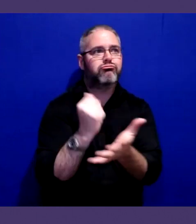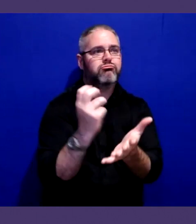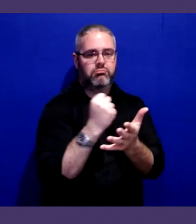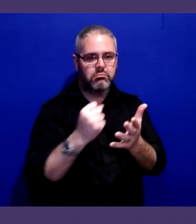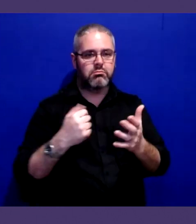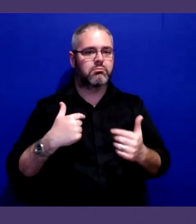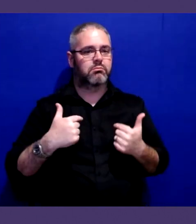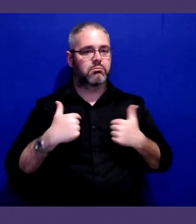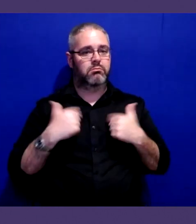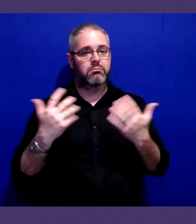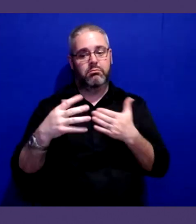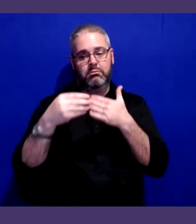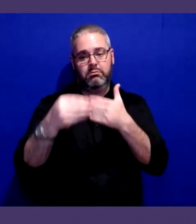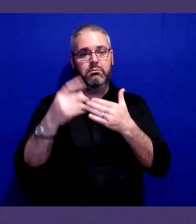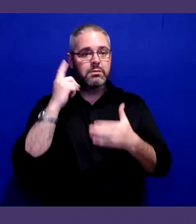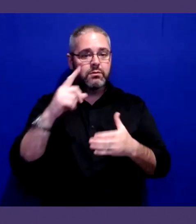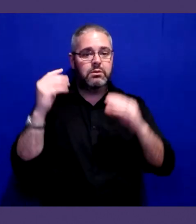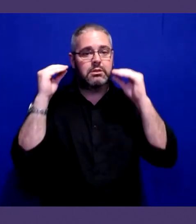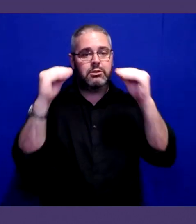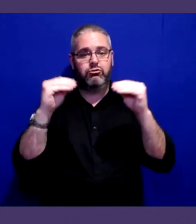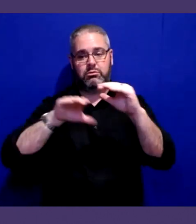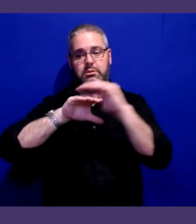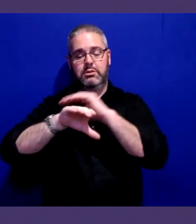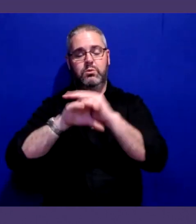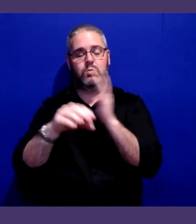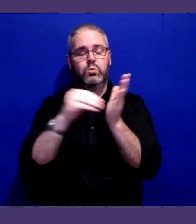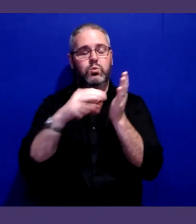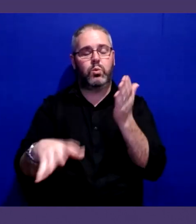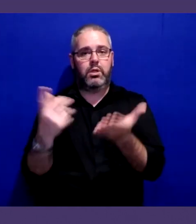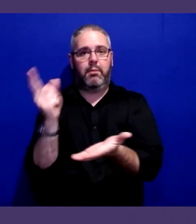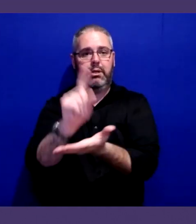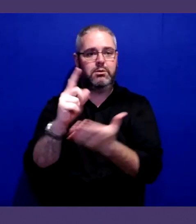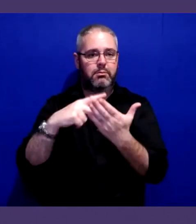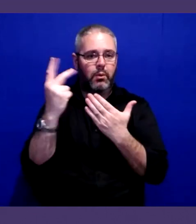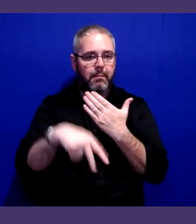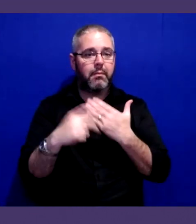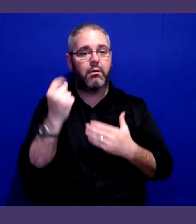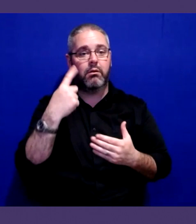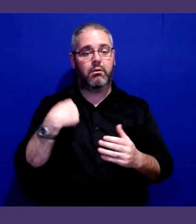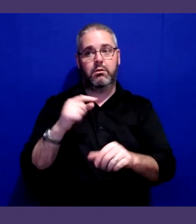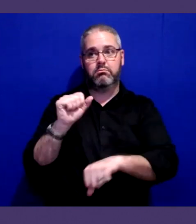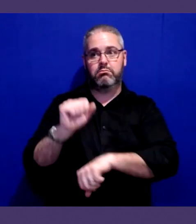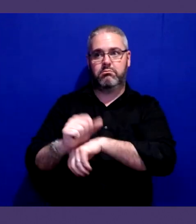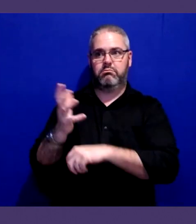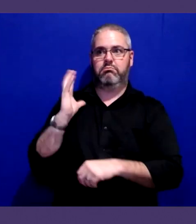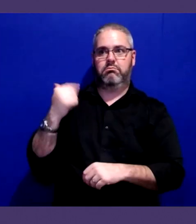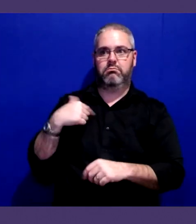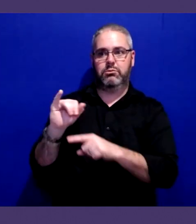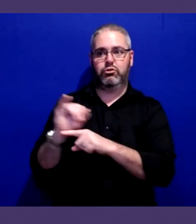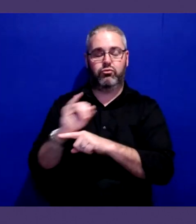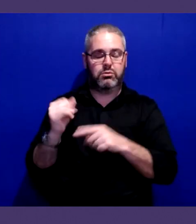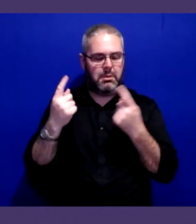the Teach Access Student Ambassador program. When I was in a past internship, I noticed that our training documents